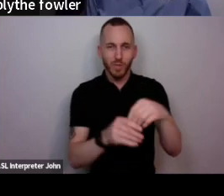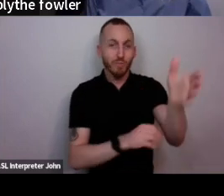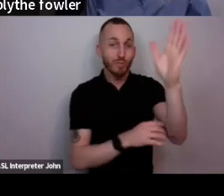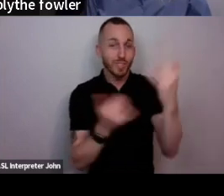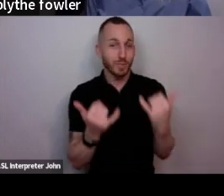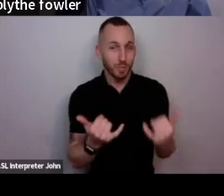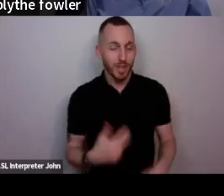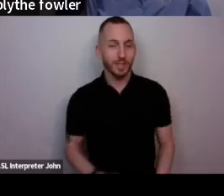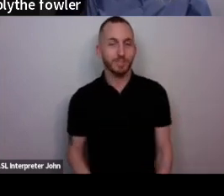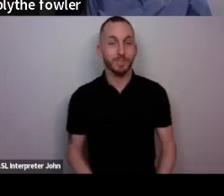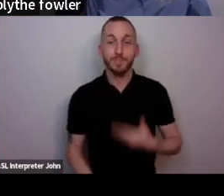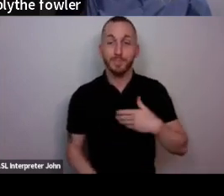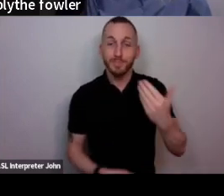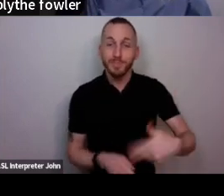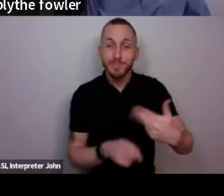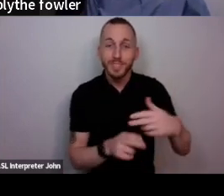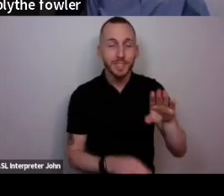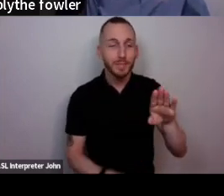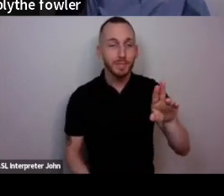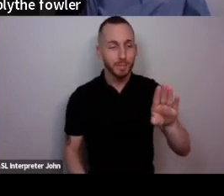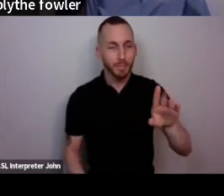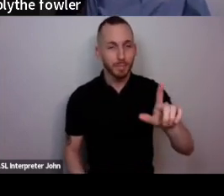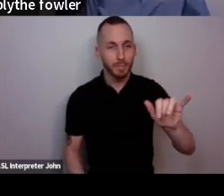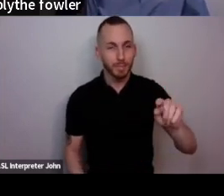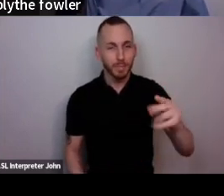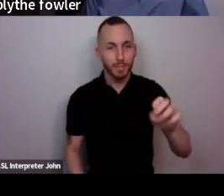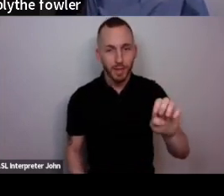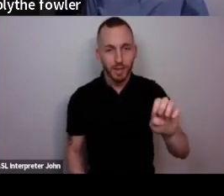My name is Blythe Fowler. I serve as Coordinator